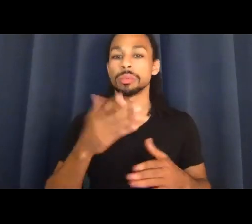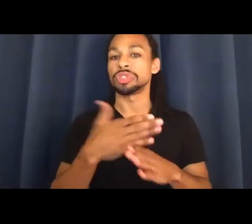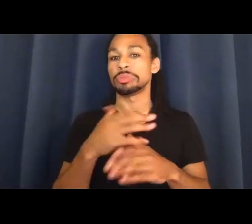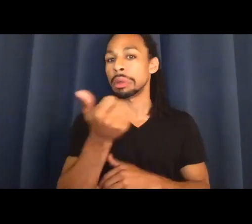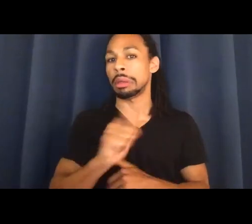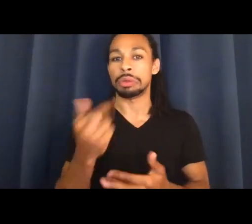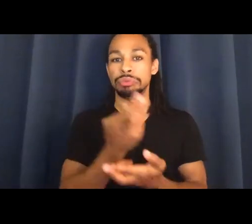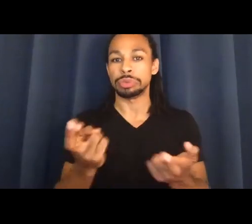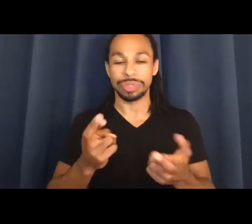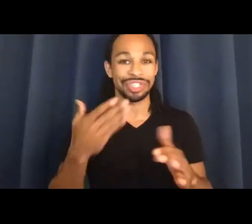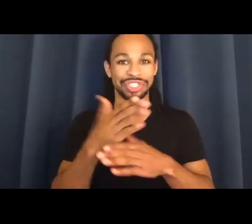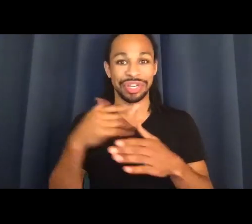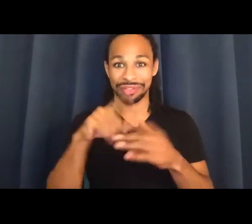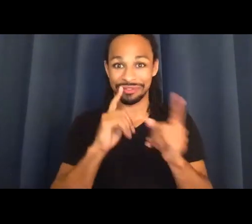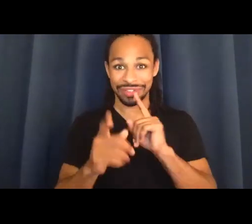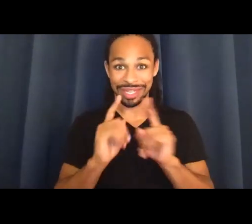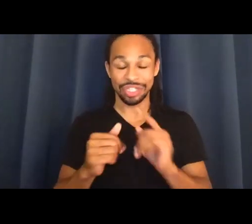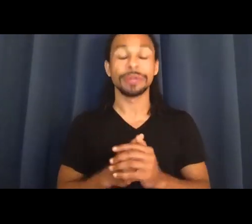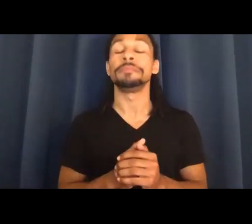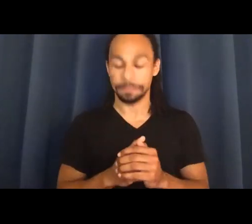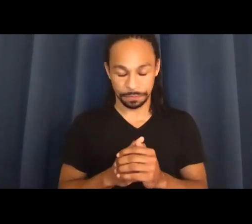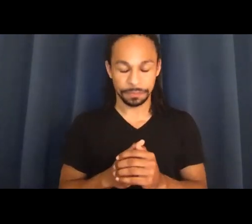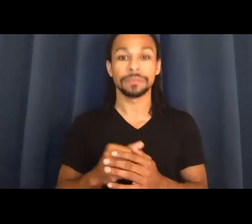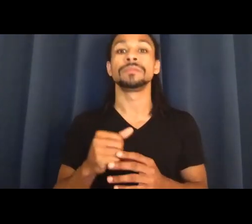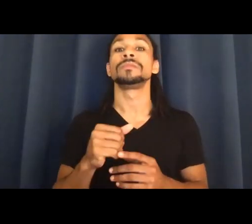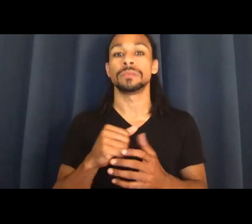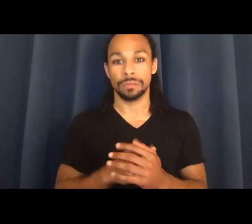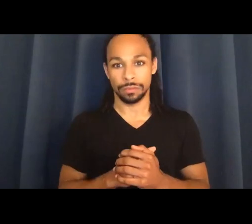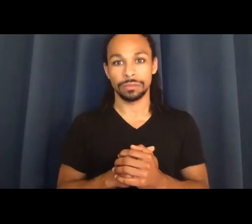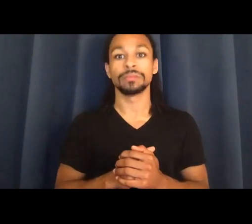and we will share any resources listed today in the comments.